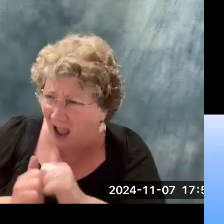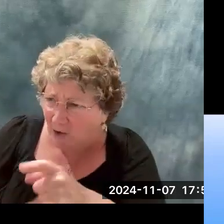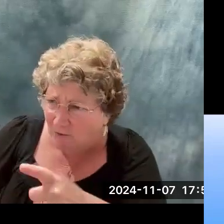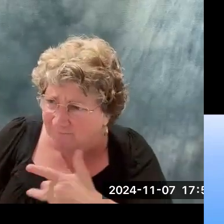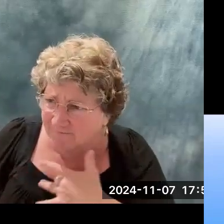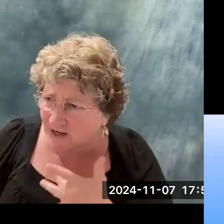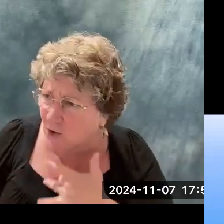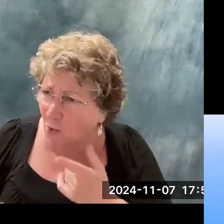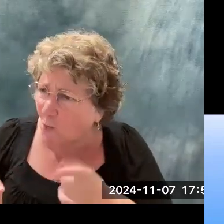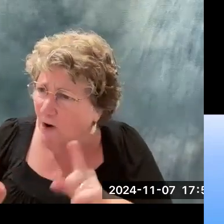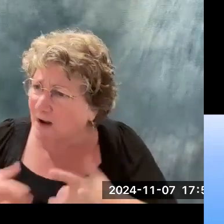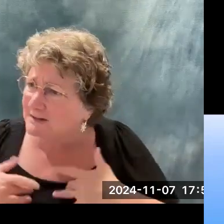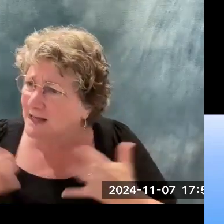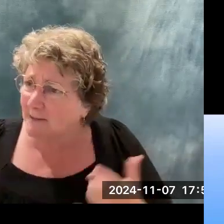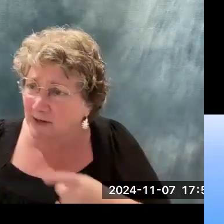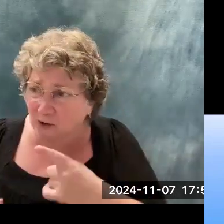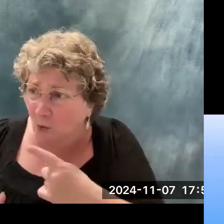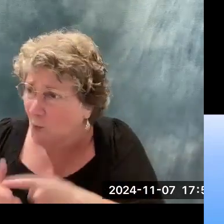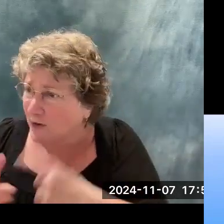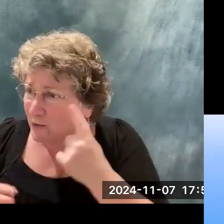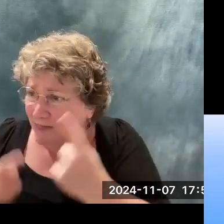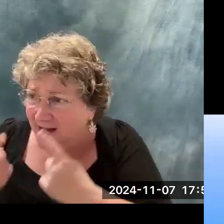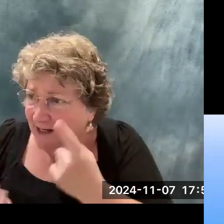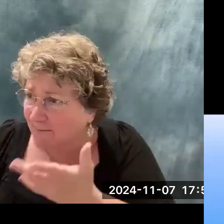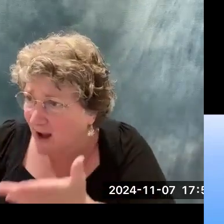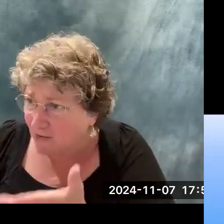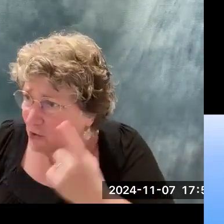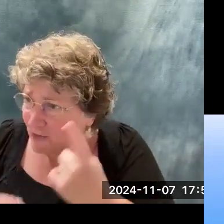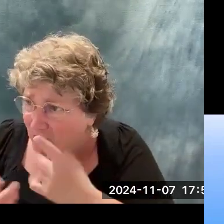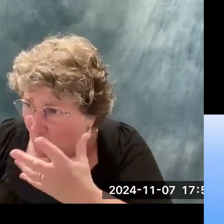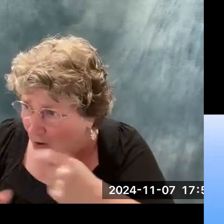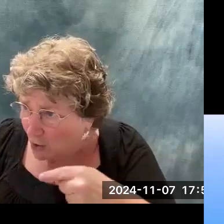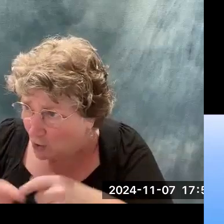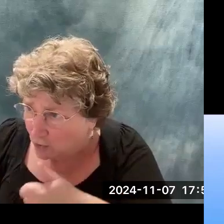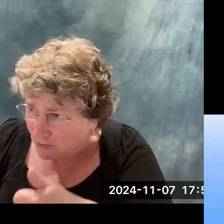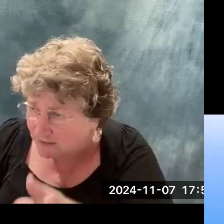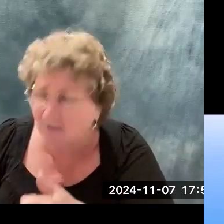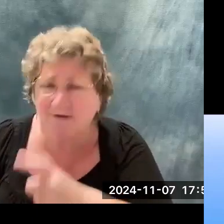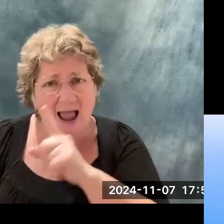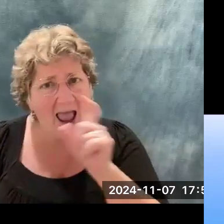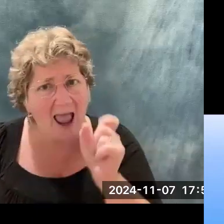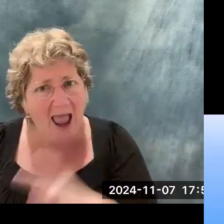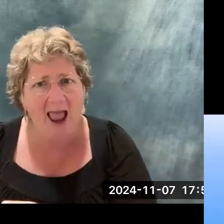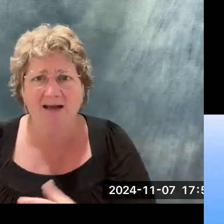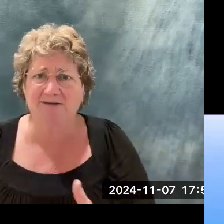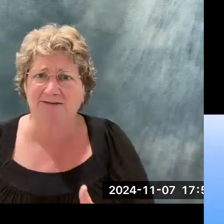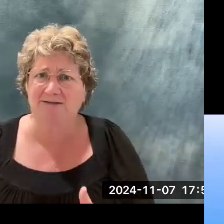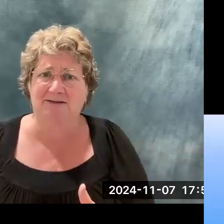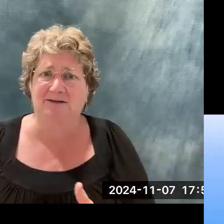what's happening with them, making sure that we bring that out into the light because you're not going to give them any ideas that they haven't